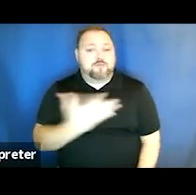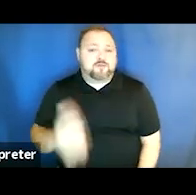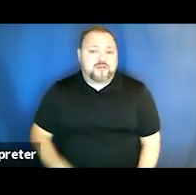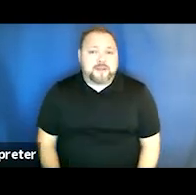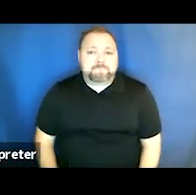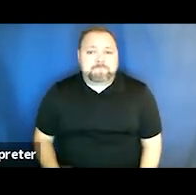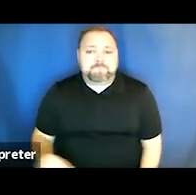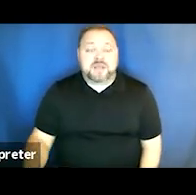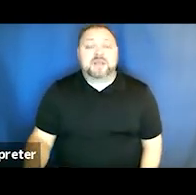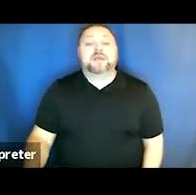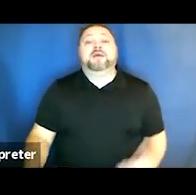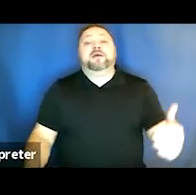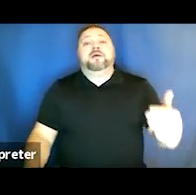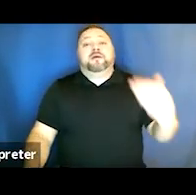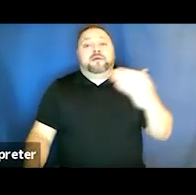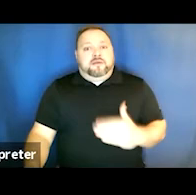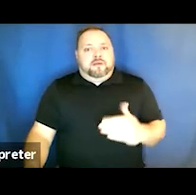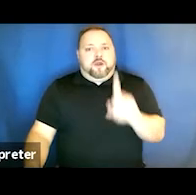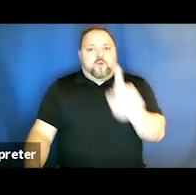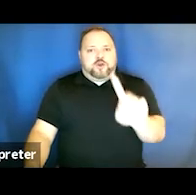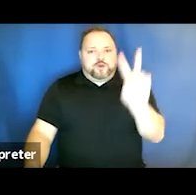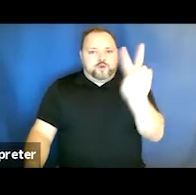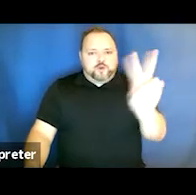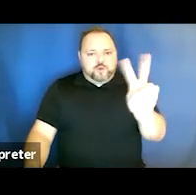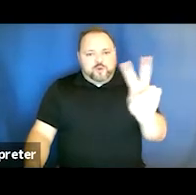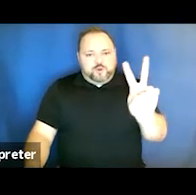I'm going to go ahead and move on to question number 2.